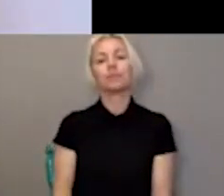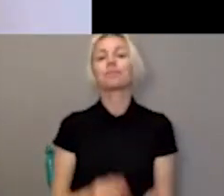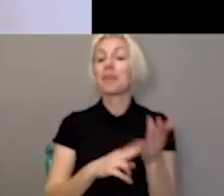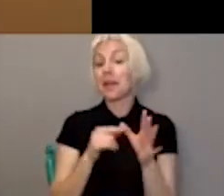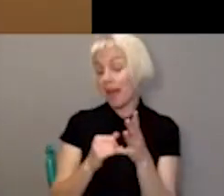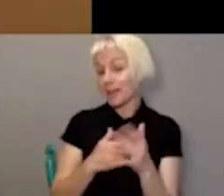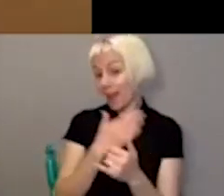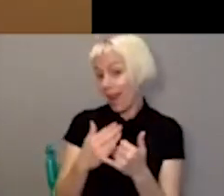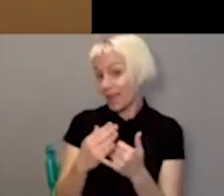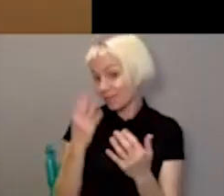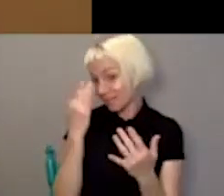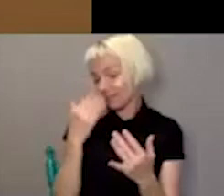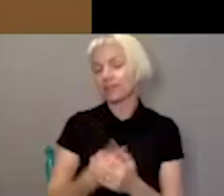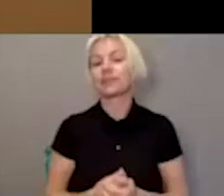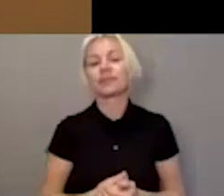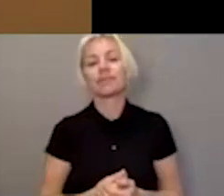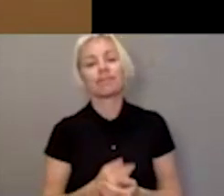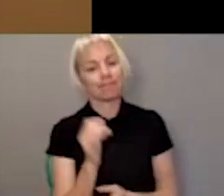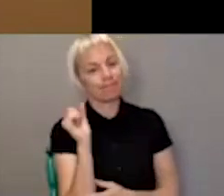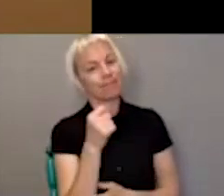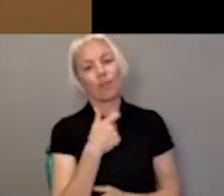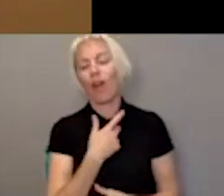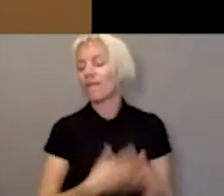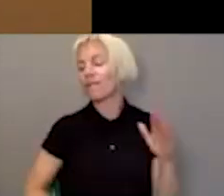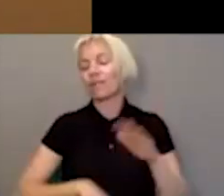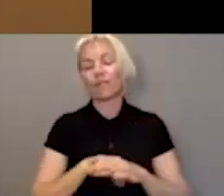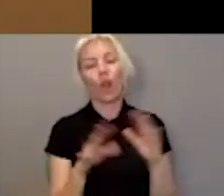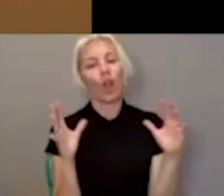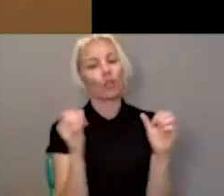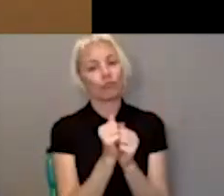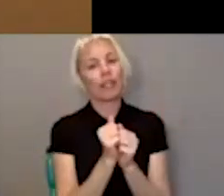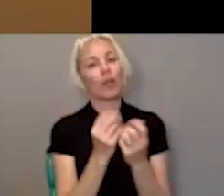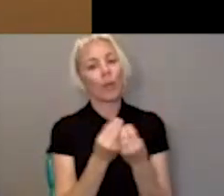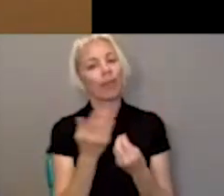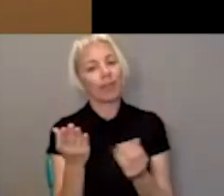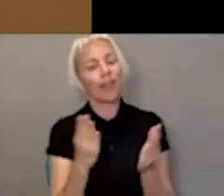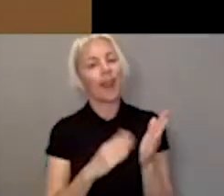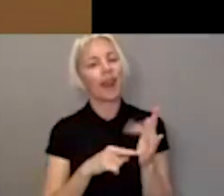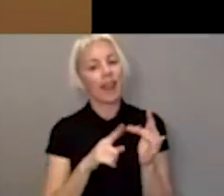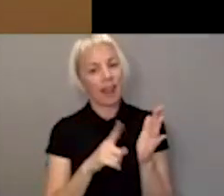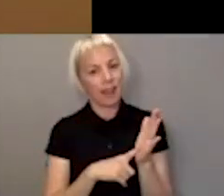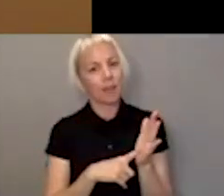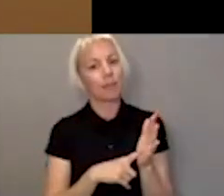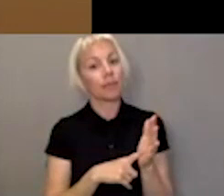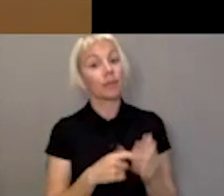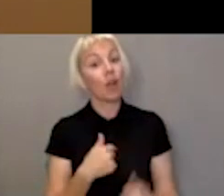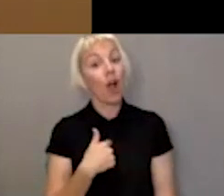Yeah, look, I completely concur with Lil. I personally find the burden of being an advocate